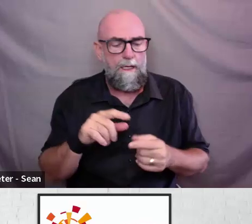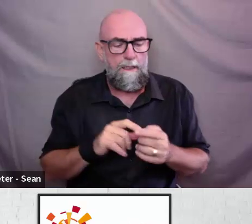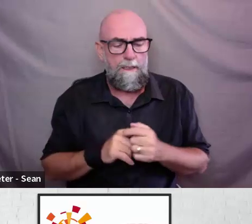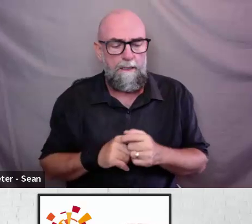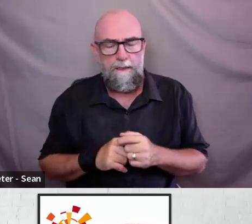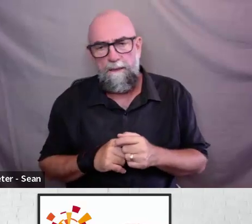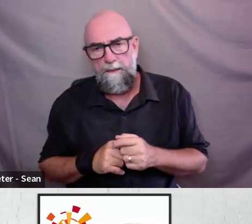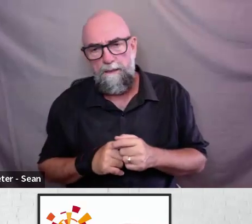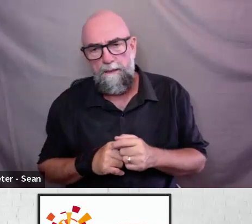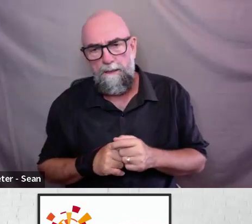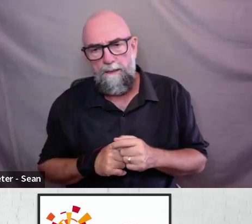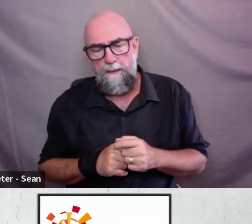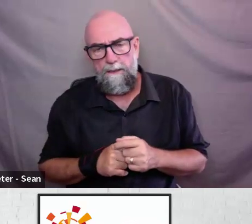well-being as a CEO